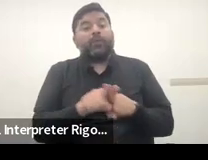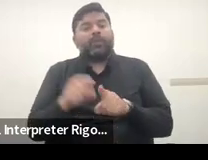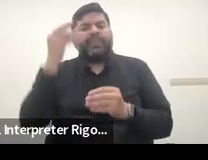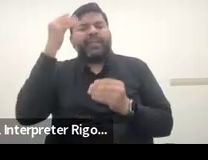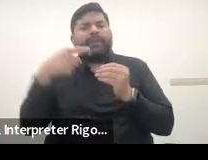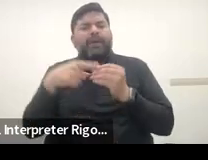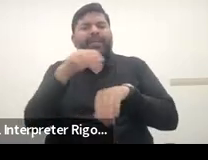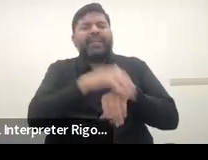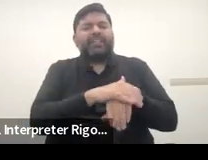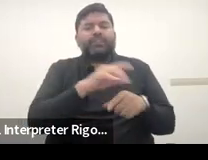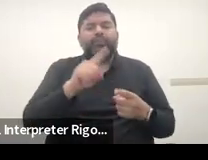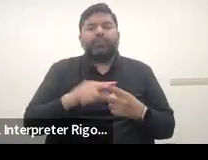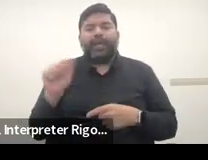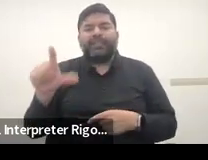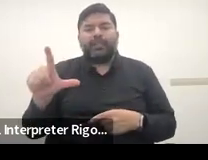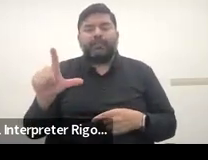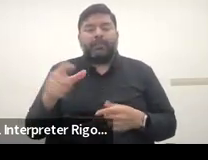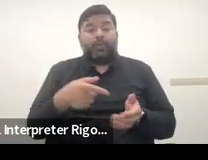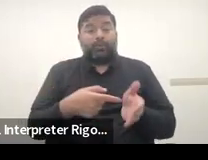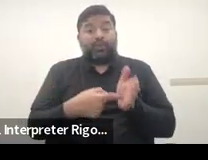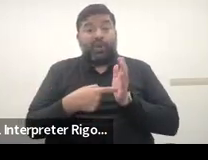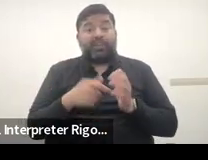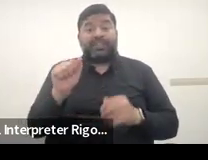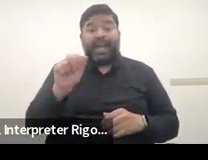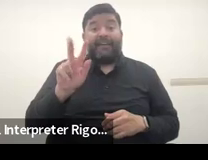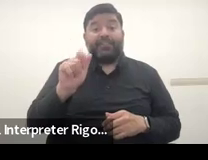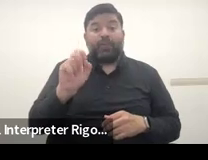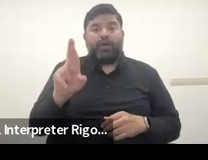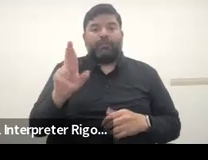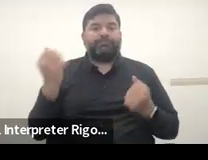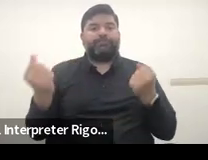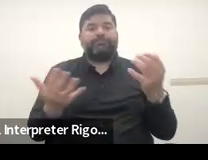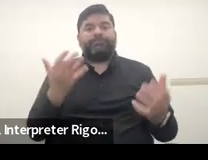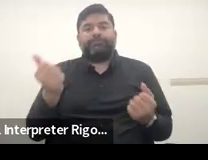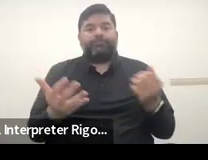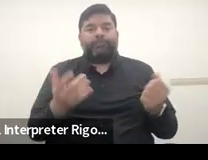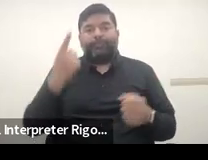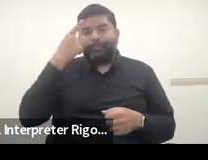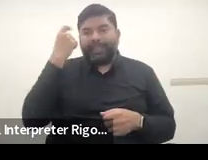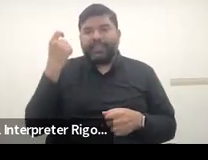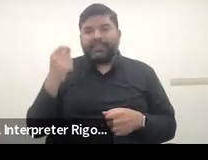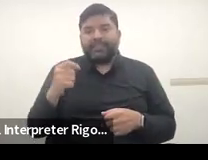ASL that requires producing an avatar of someone signing. Because that toolkit is just completely